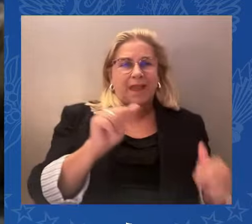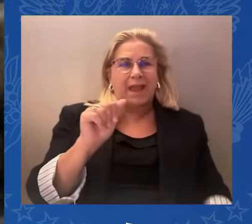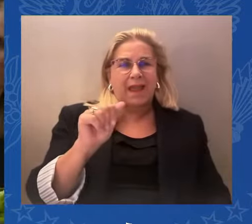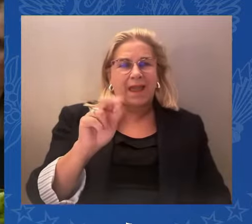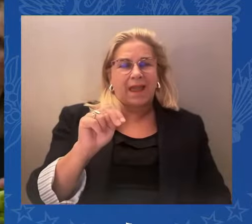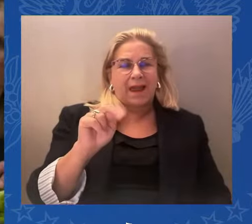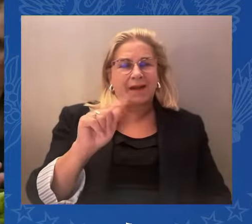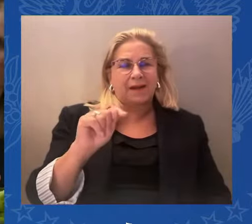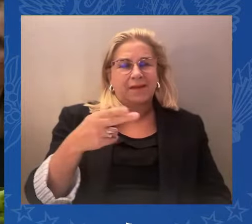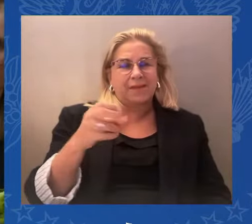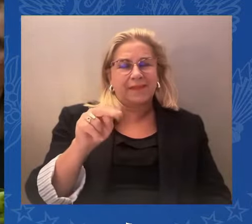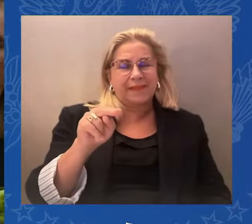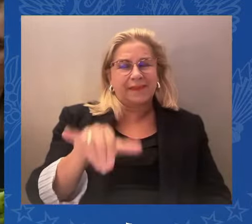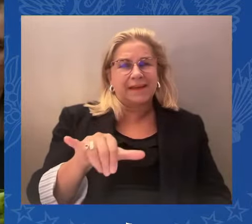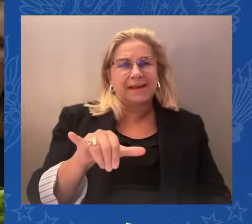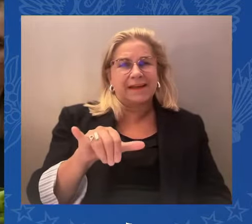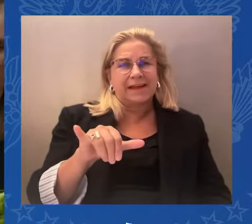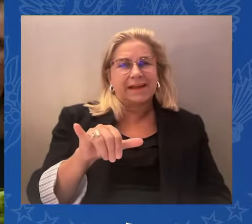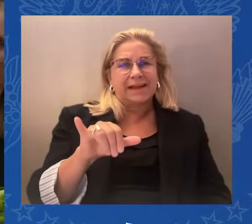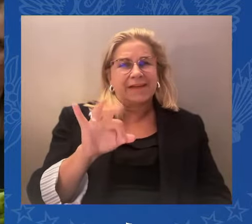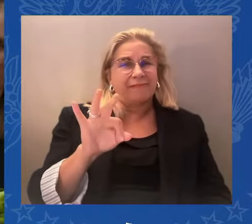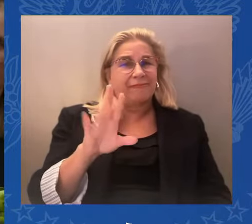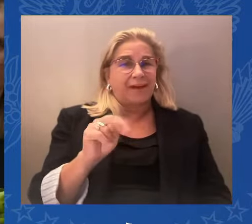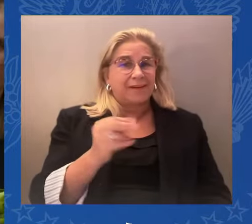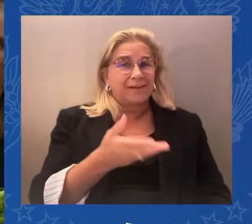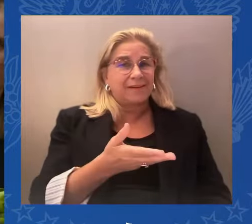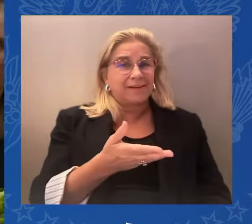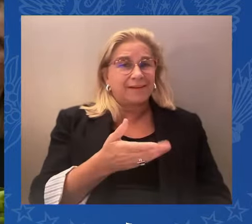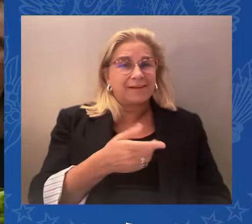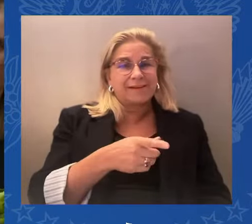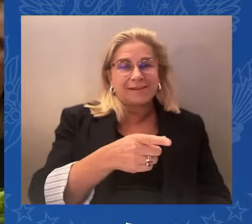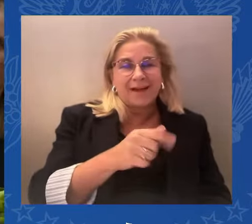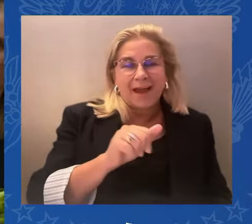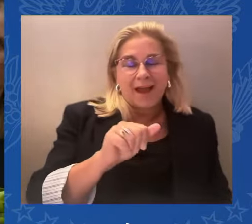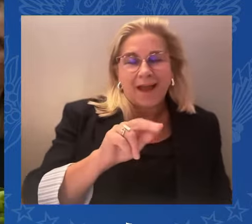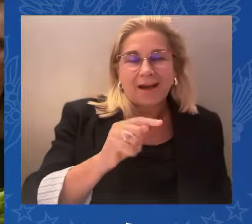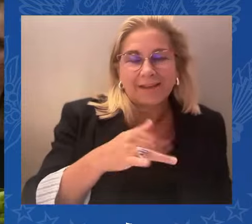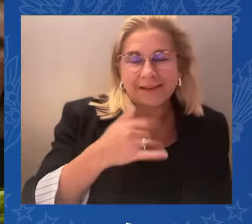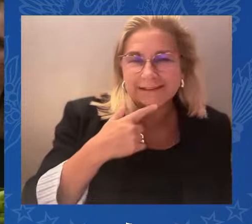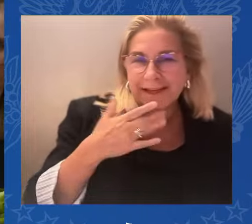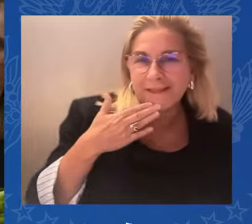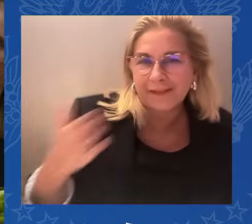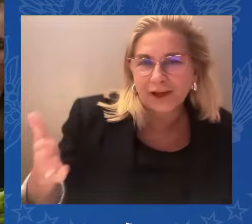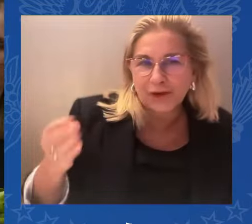of hosting us in this wonderful venue where you went to school